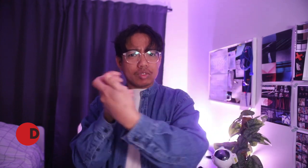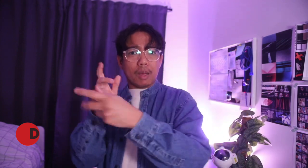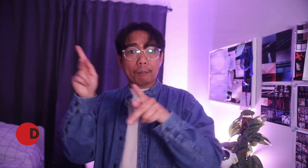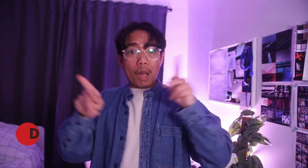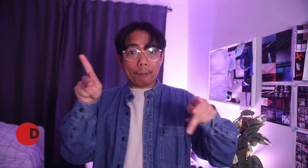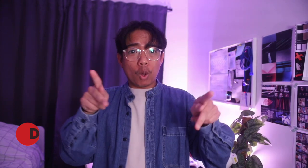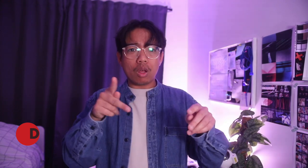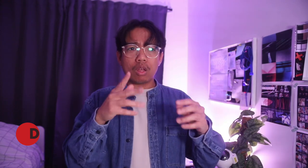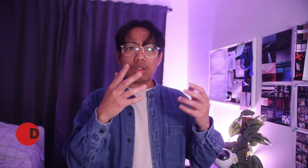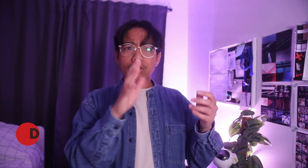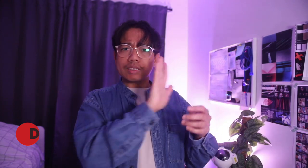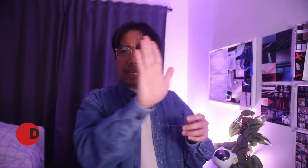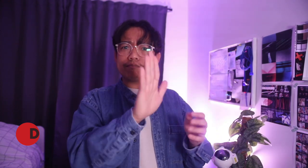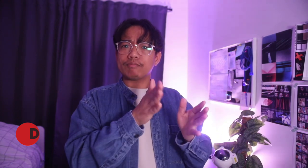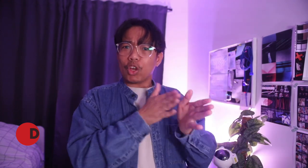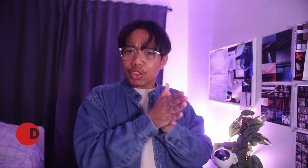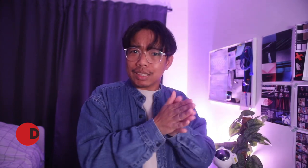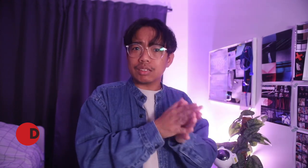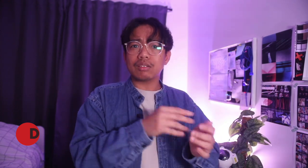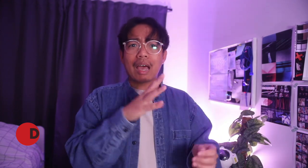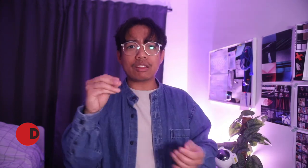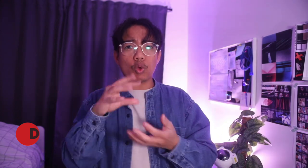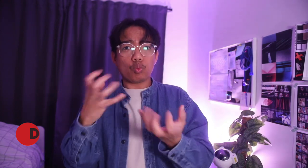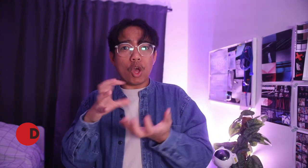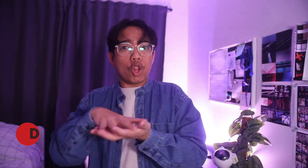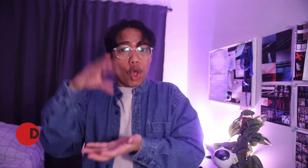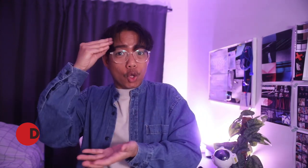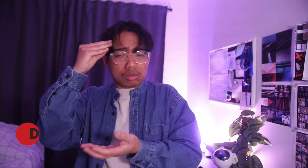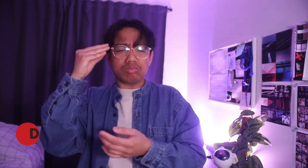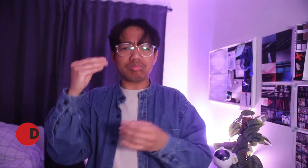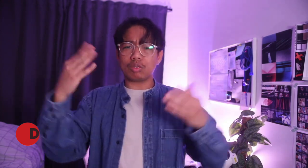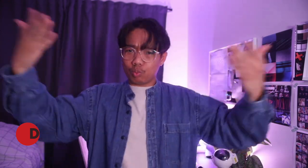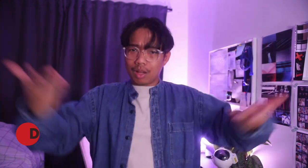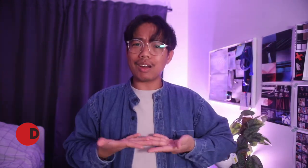and needs, and whatever they want to learn, they are welcome!